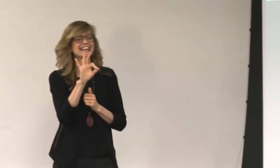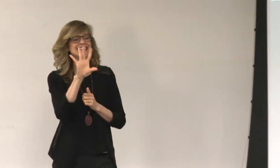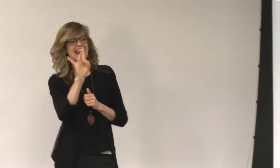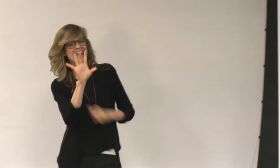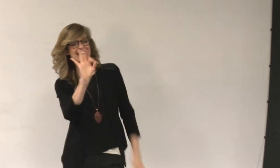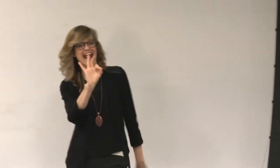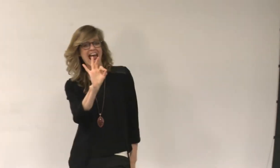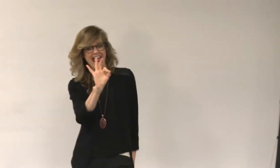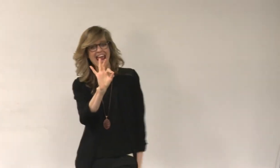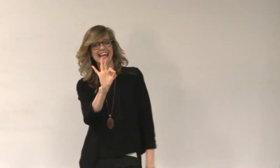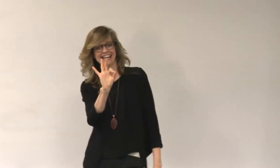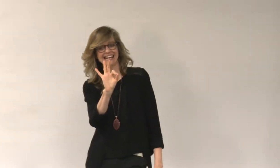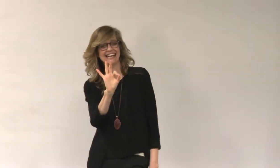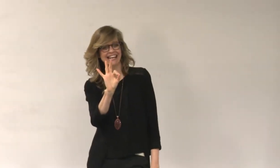I ENTERED COLLEGE IN 1989.